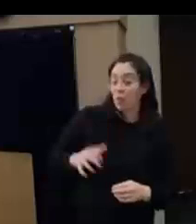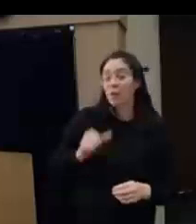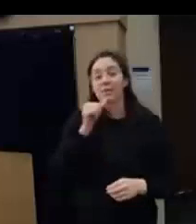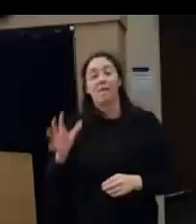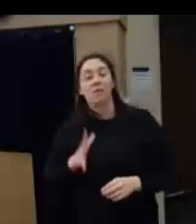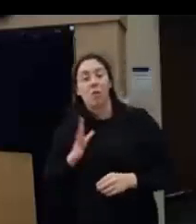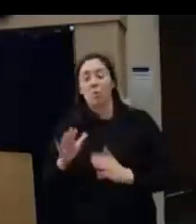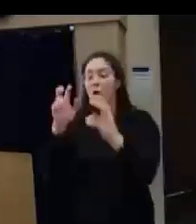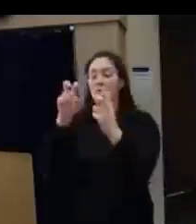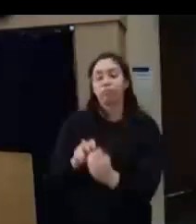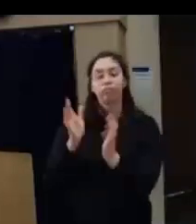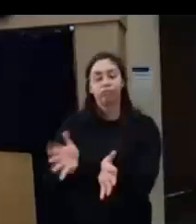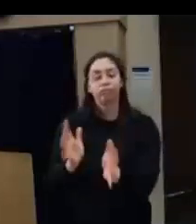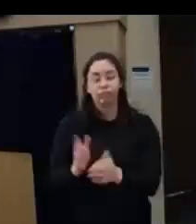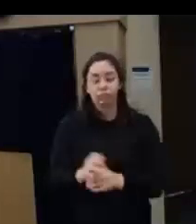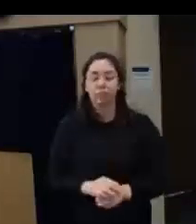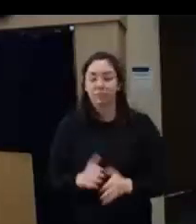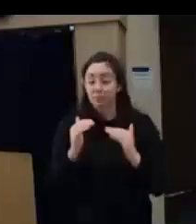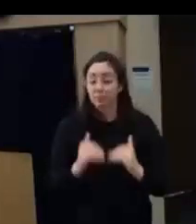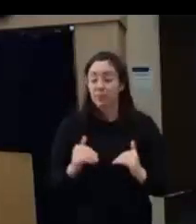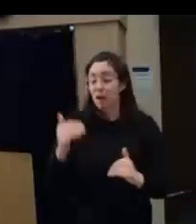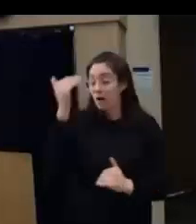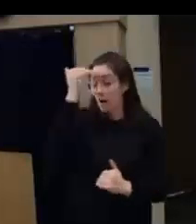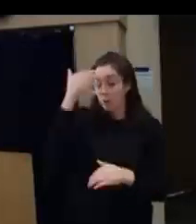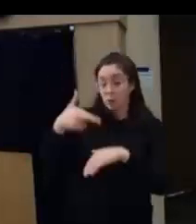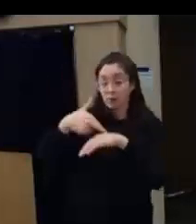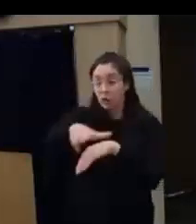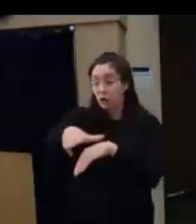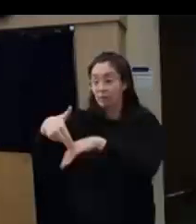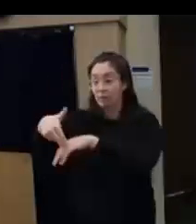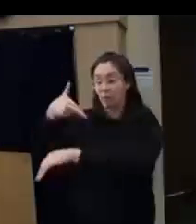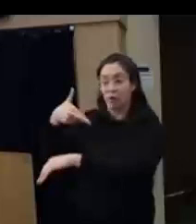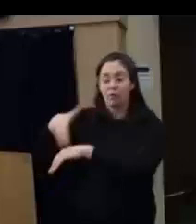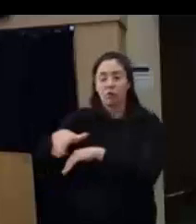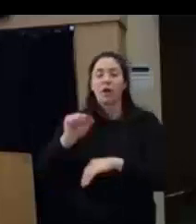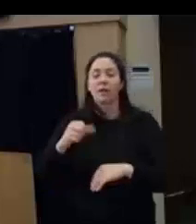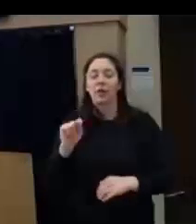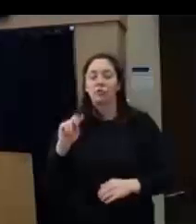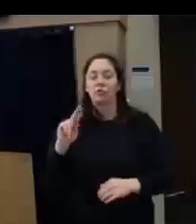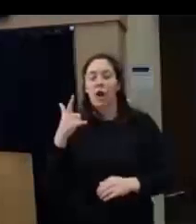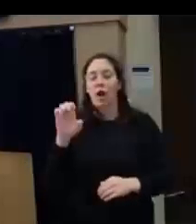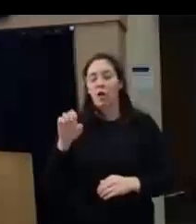consultation and I love having knowledgeable referring clinicians who can triage referrals